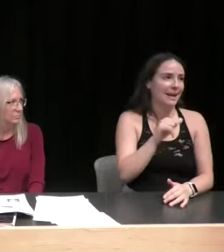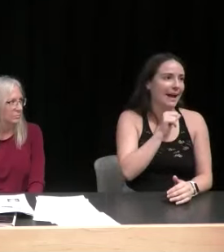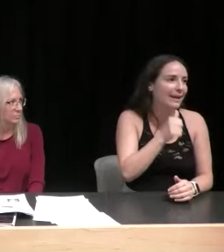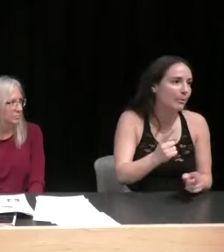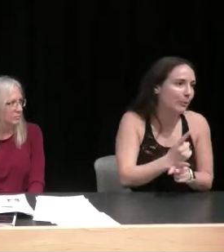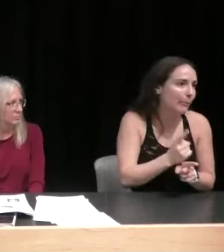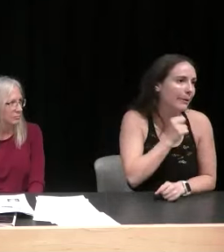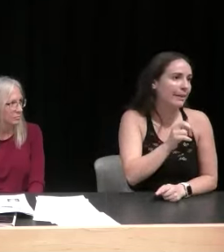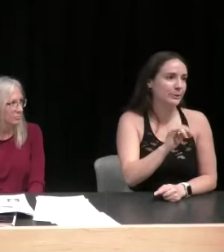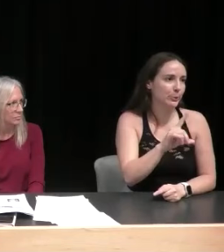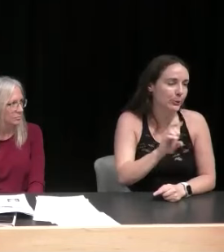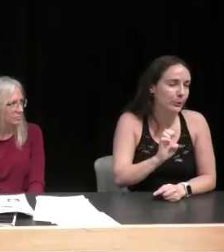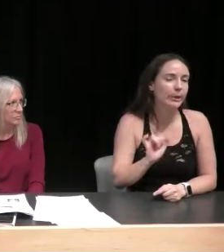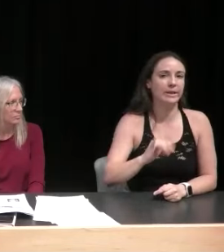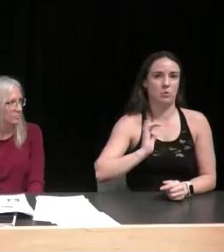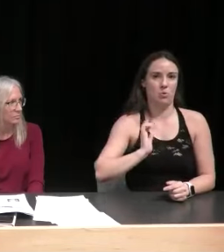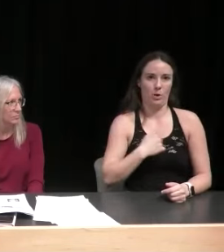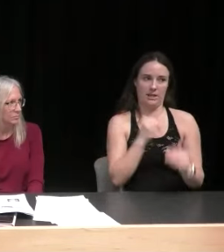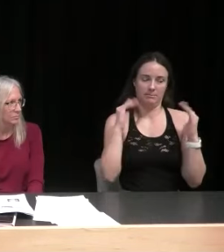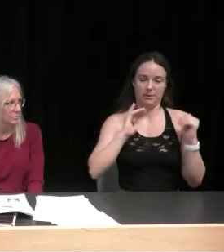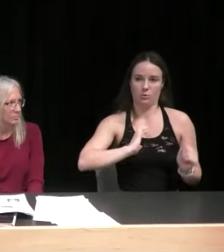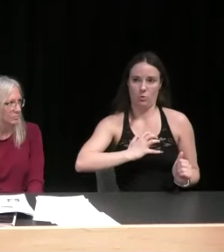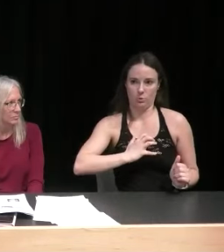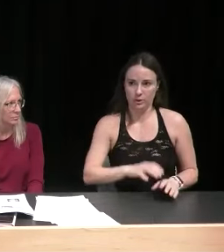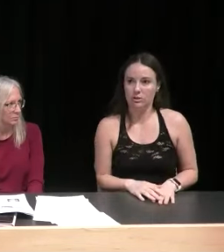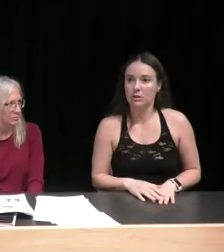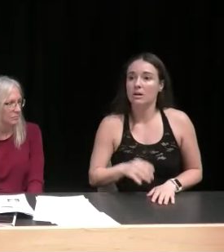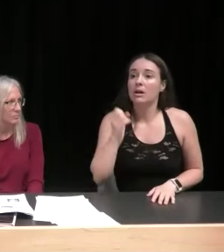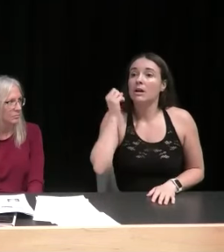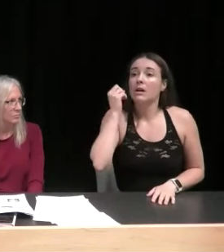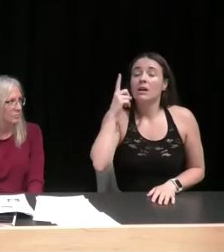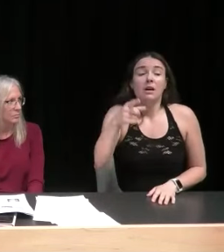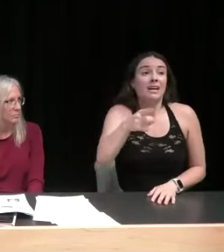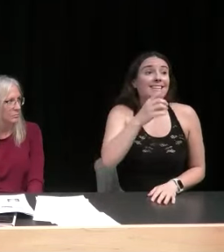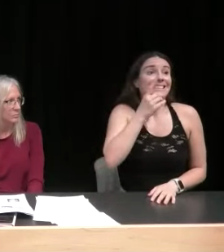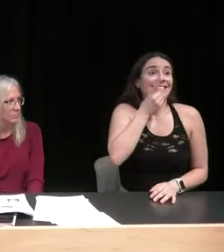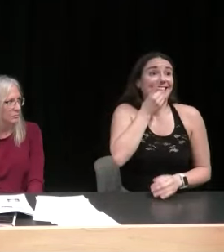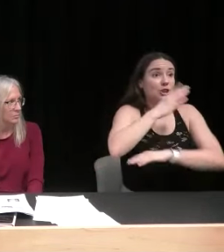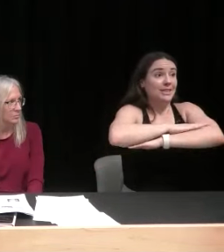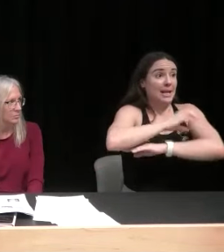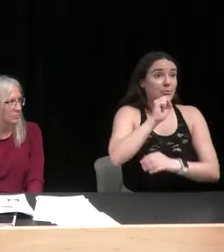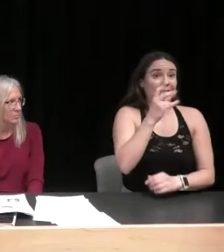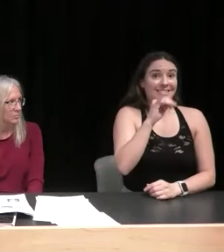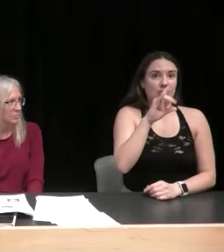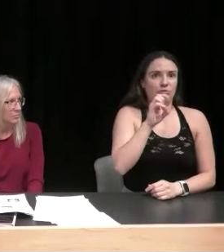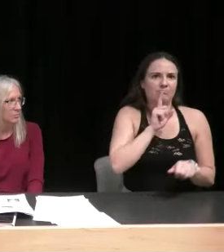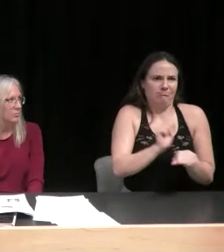world so um I'll be told uh we'll be told that um certain things are not appropriate so that's